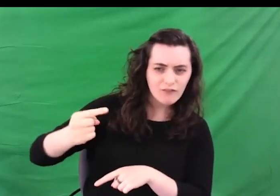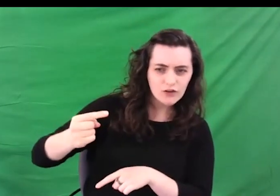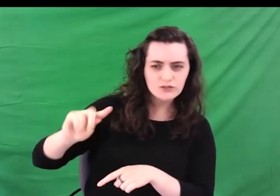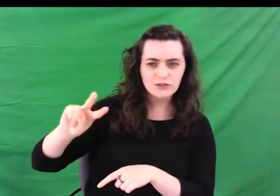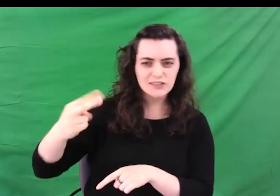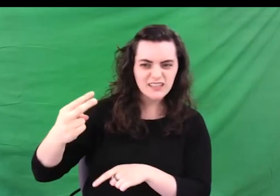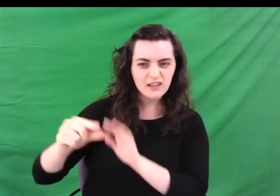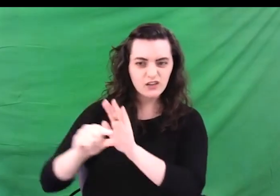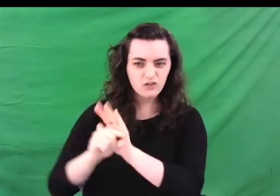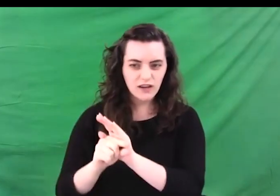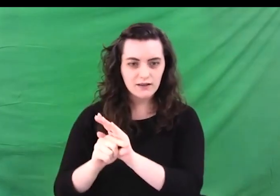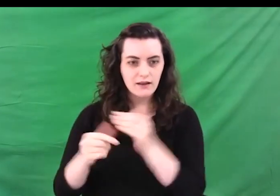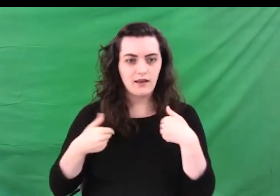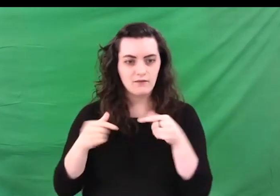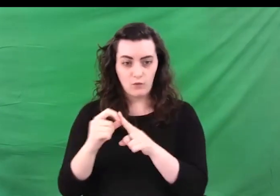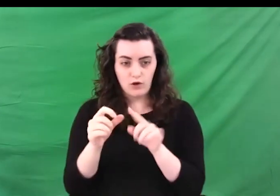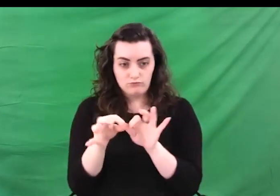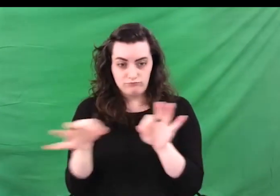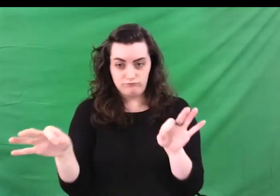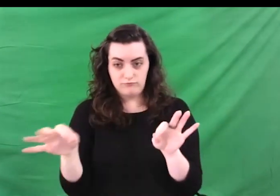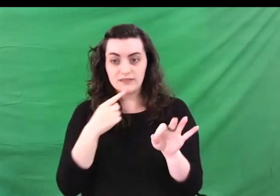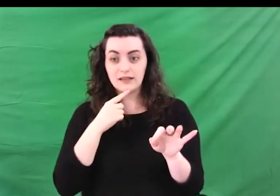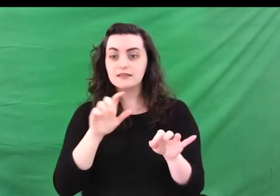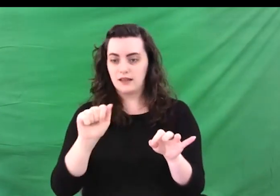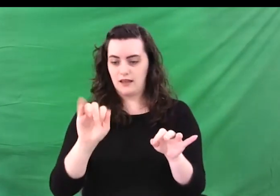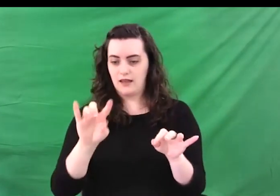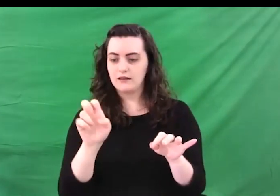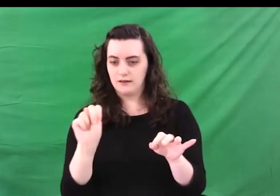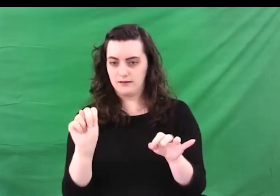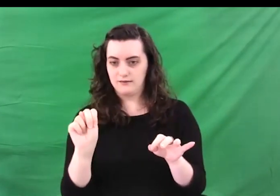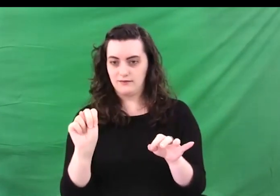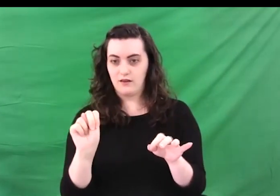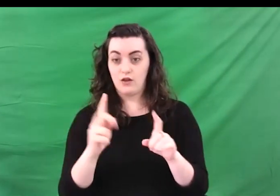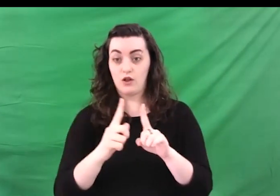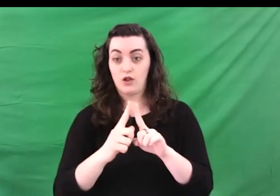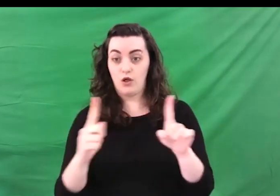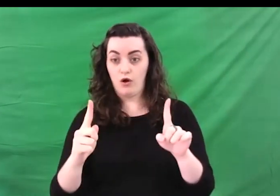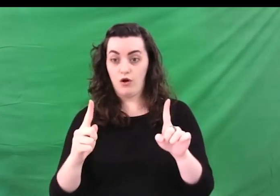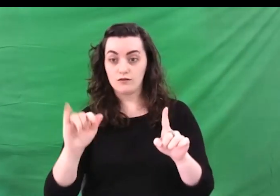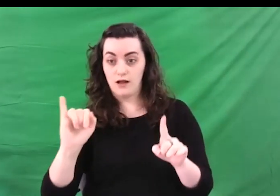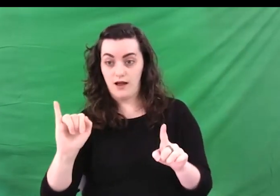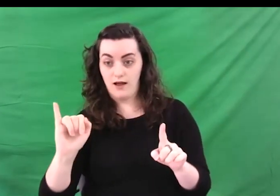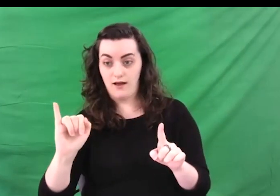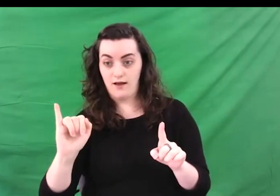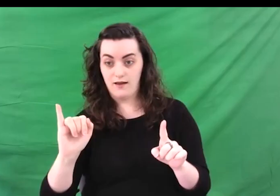reads, Aidan and it says long I and a short I.